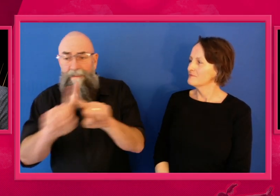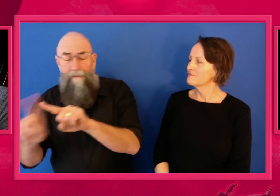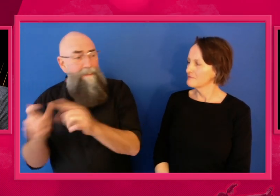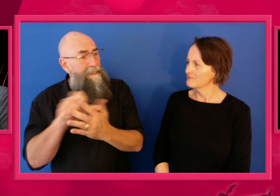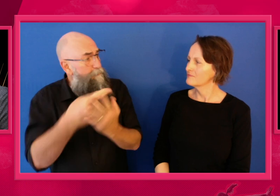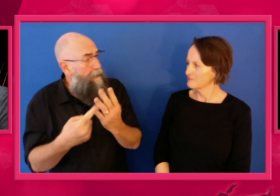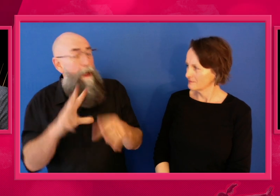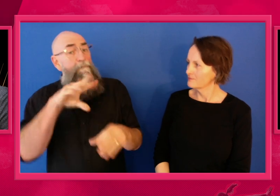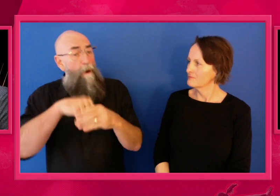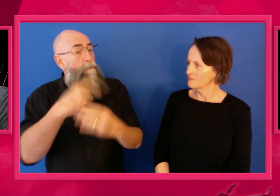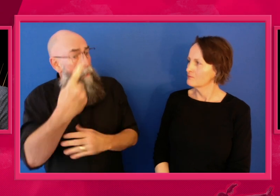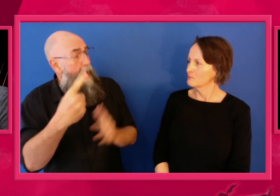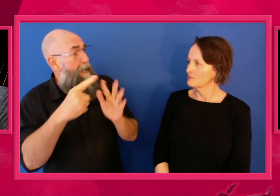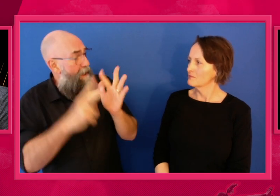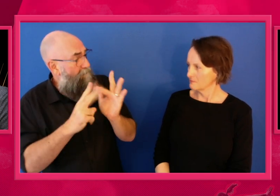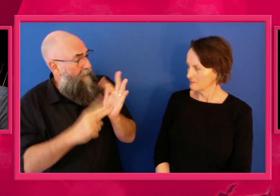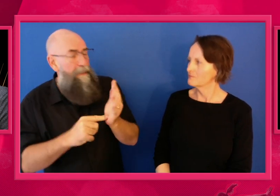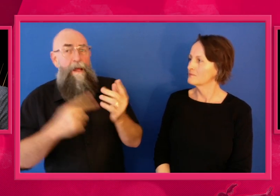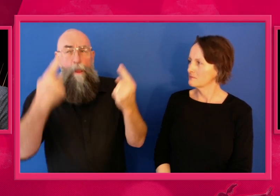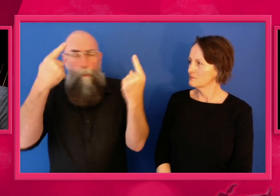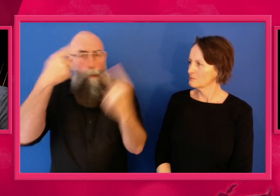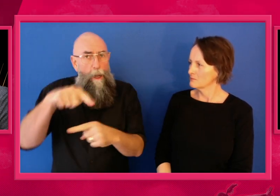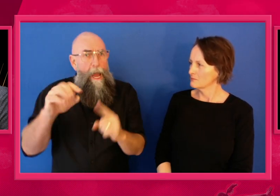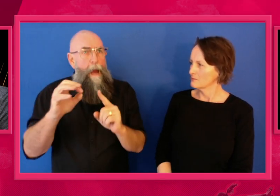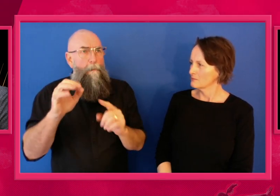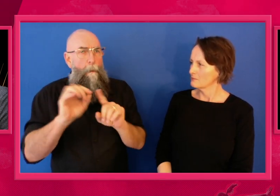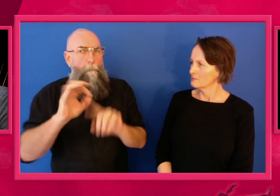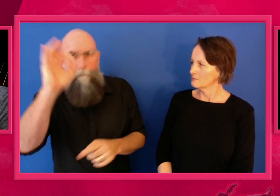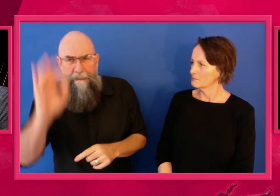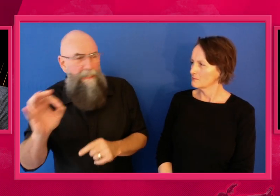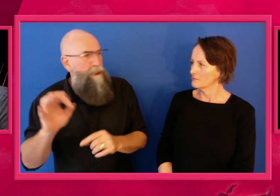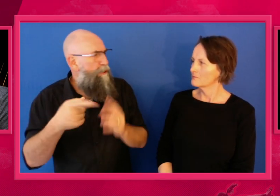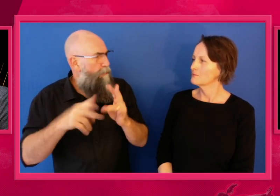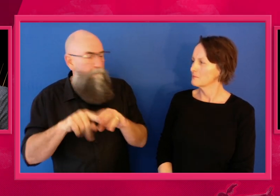do a percentage of the world record. So if you go over your specific world record, that